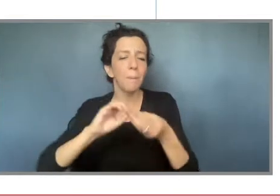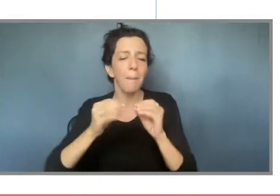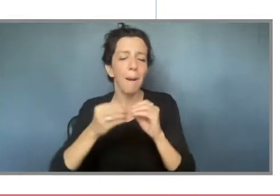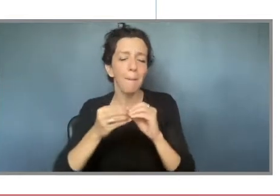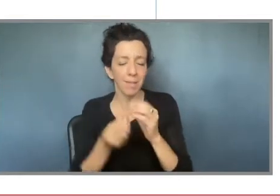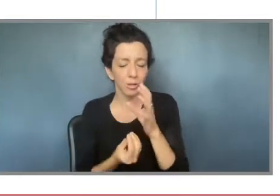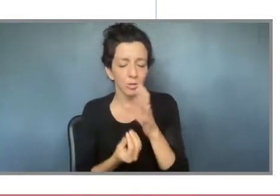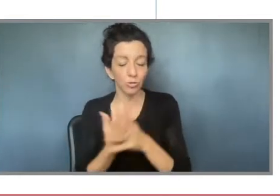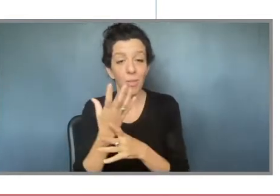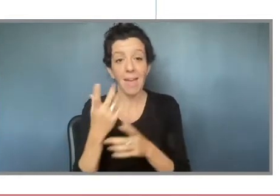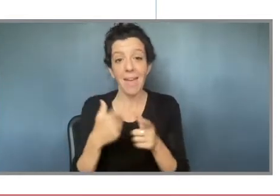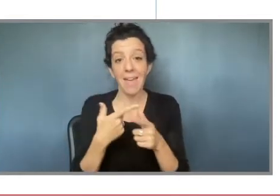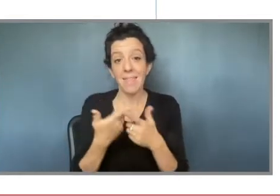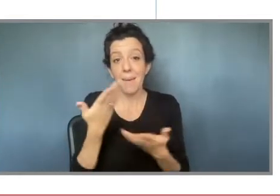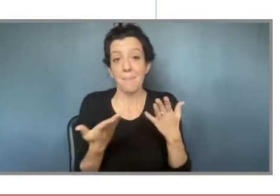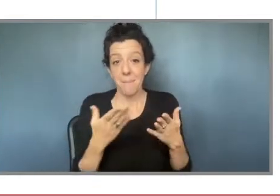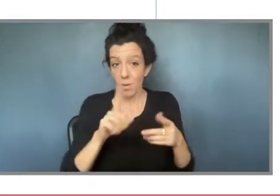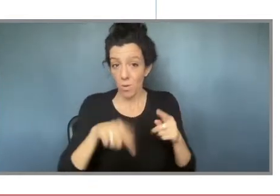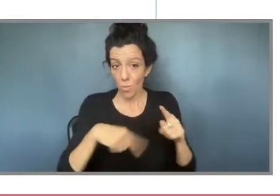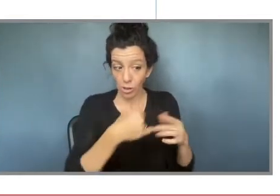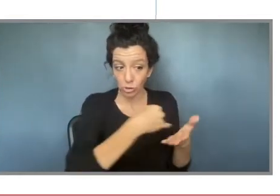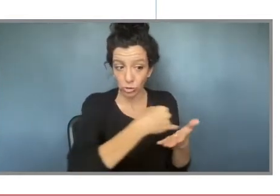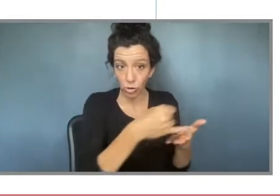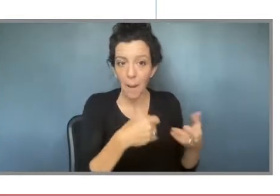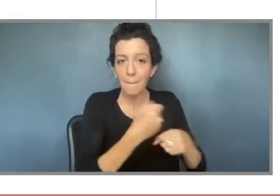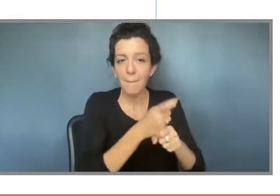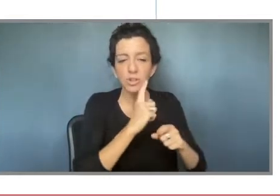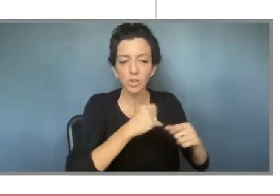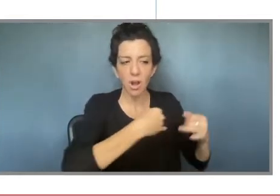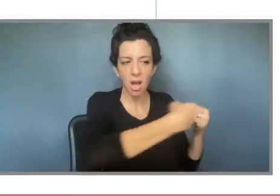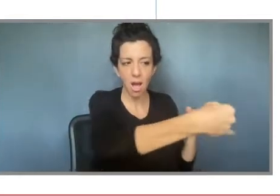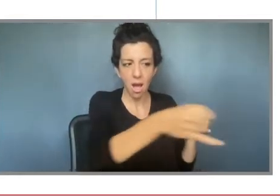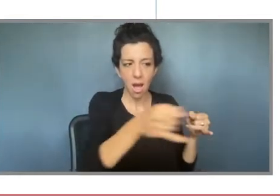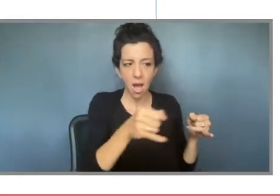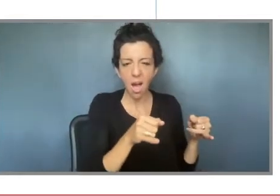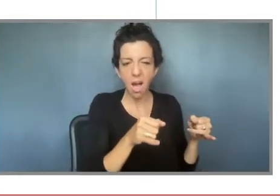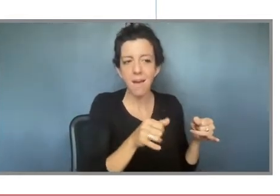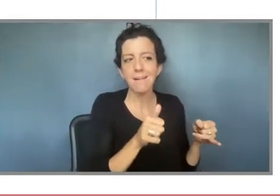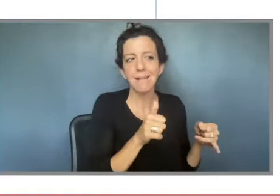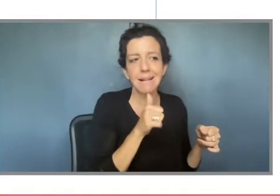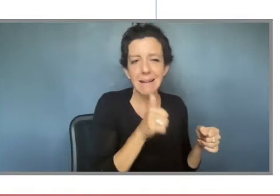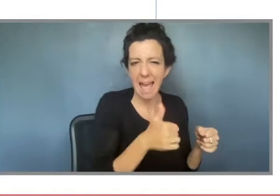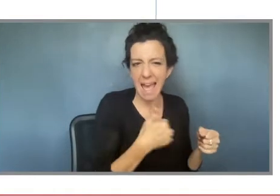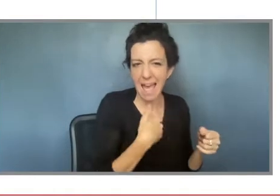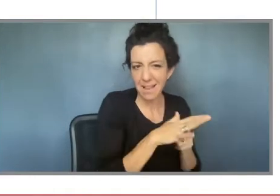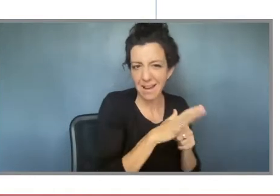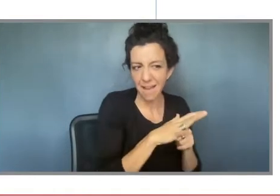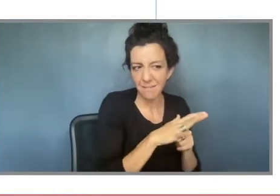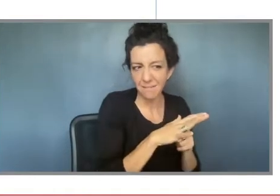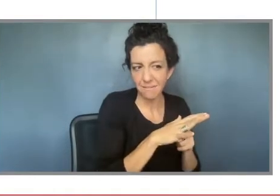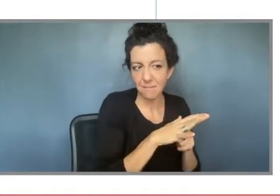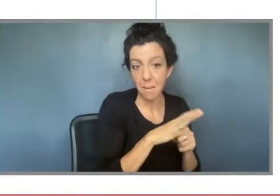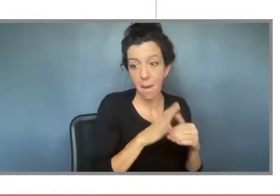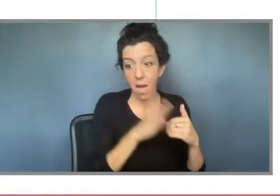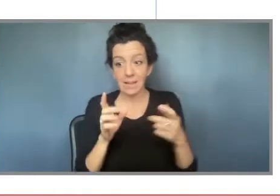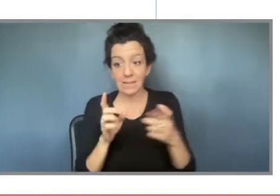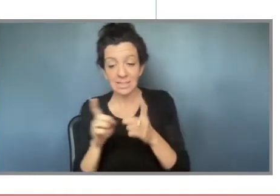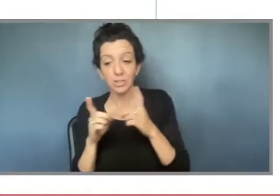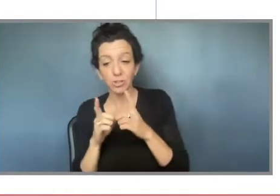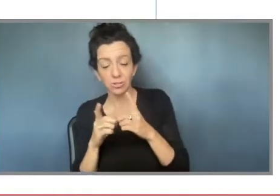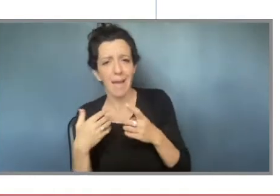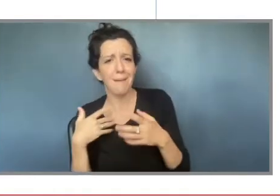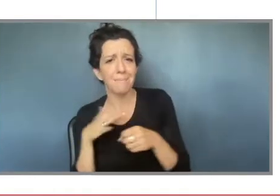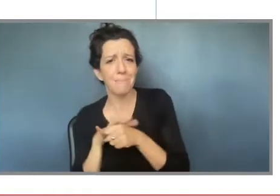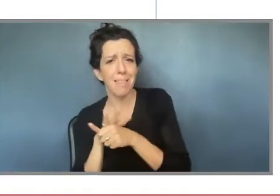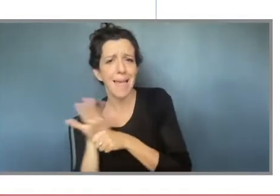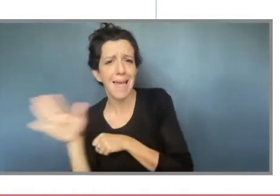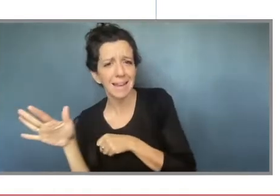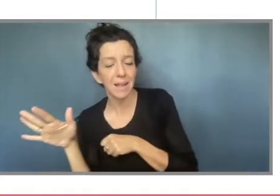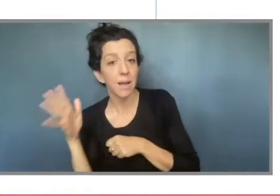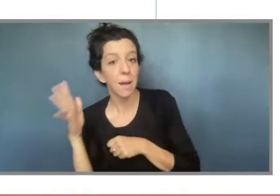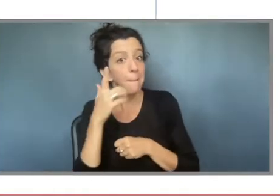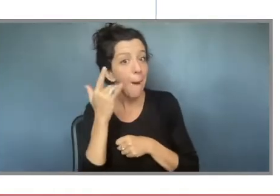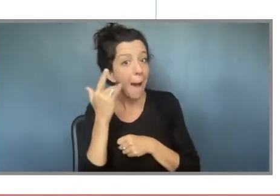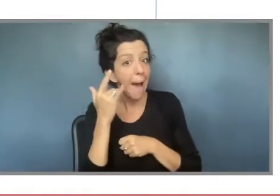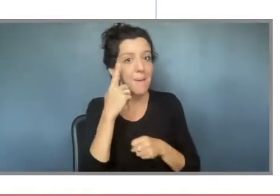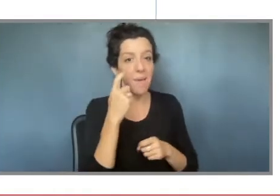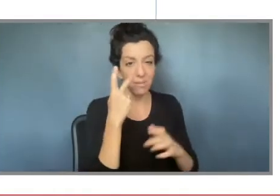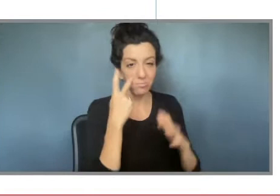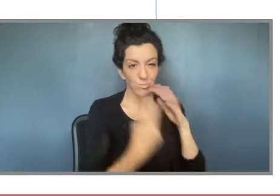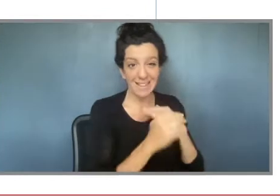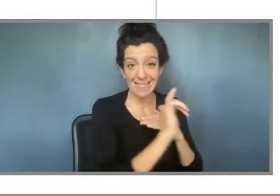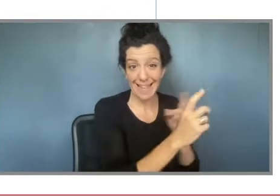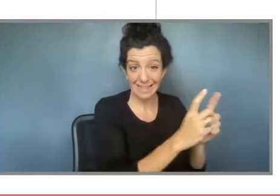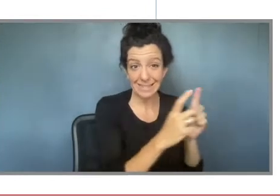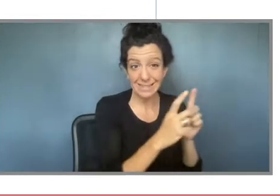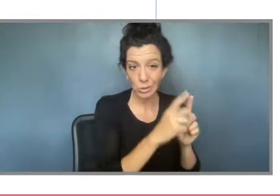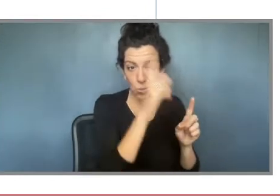Studio: And perhaps under populate that district, and then overpopulated district next to it if you expect the district to